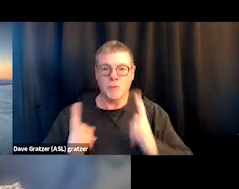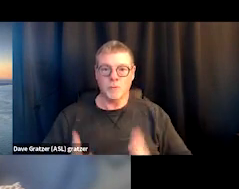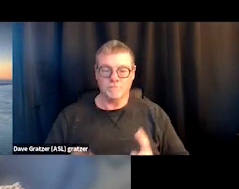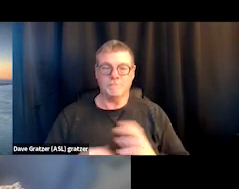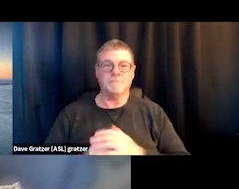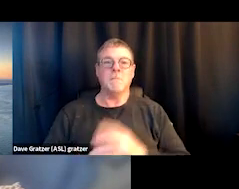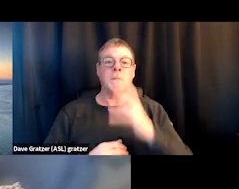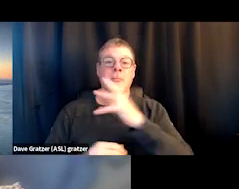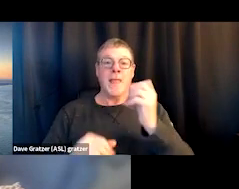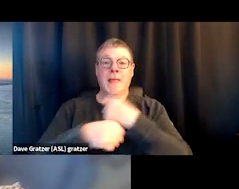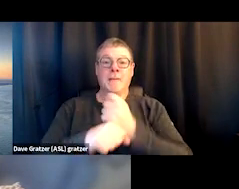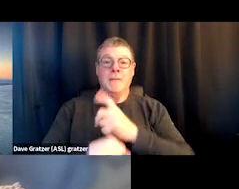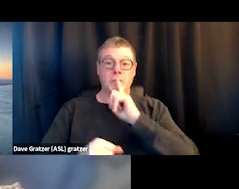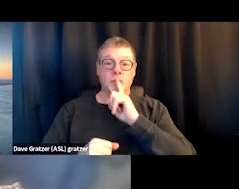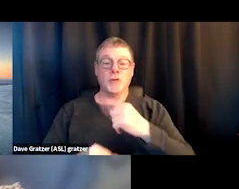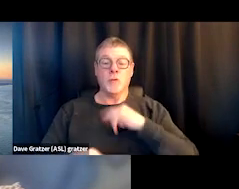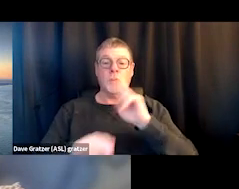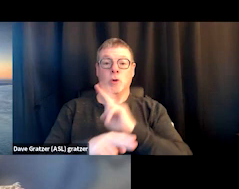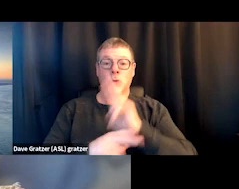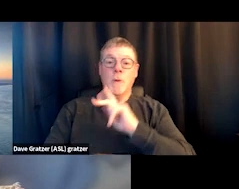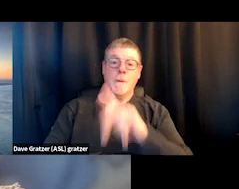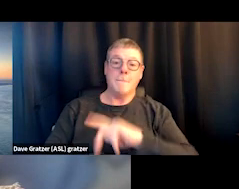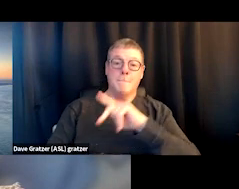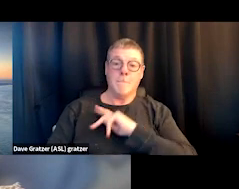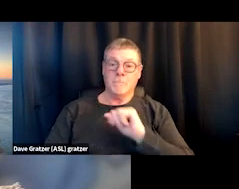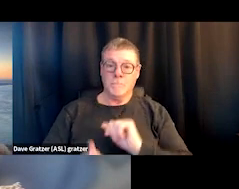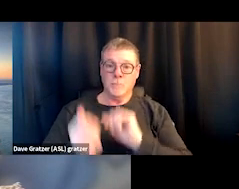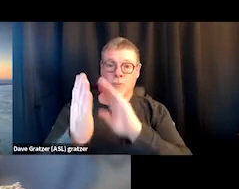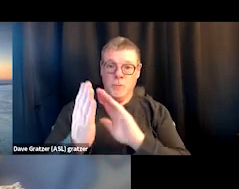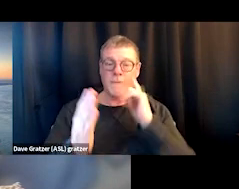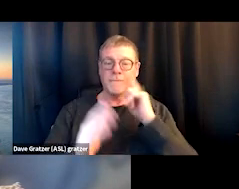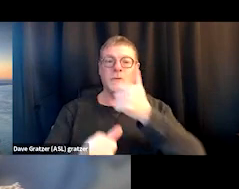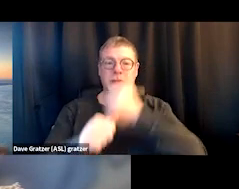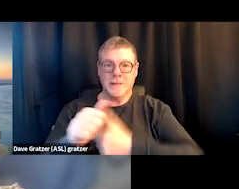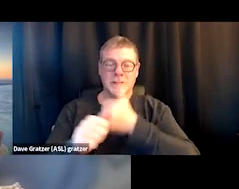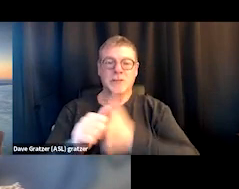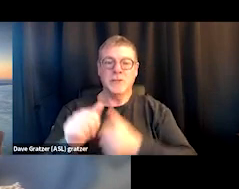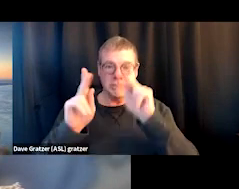and making sure that we are using personalized approaches for each individual and family